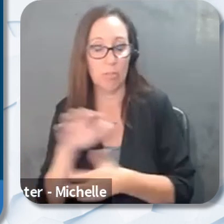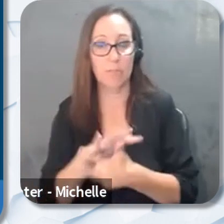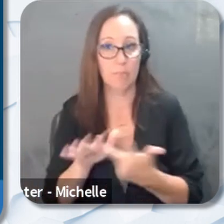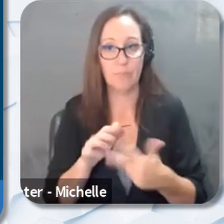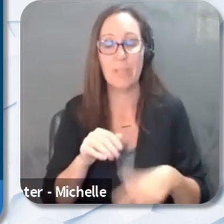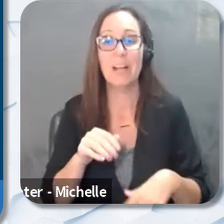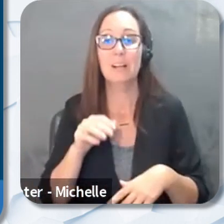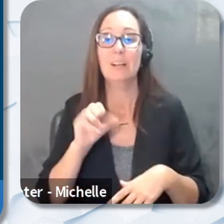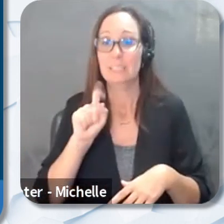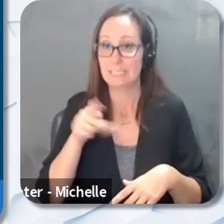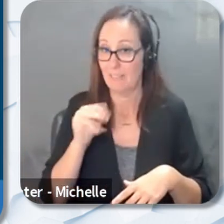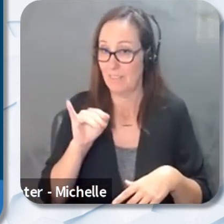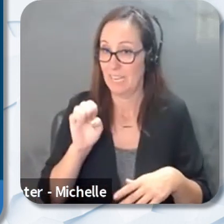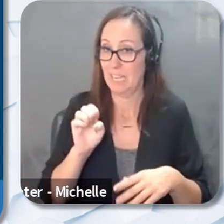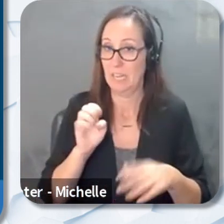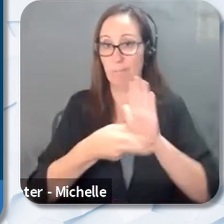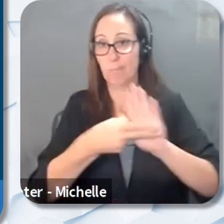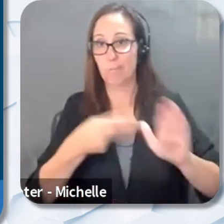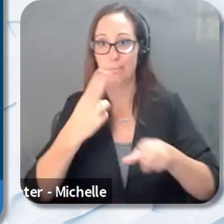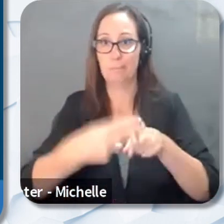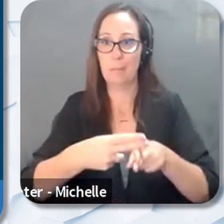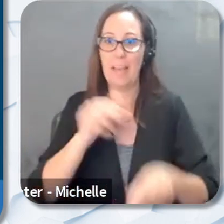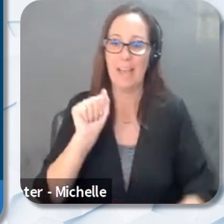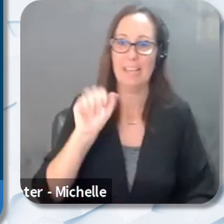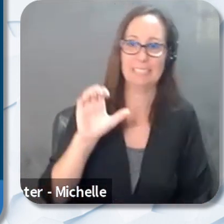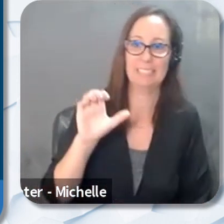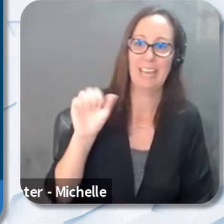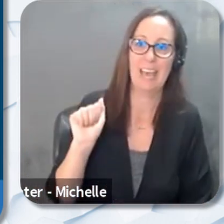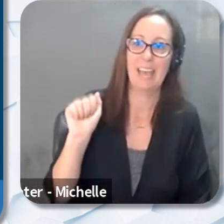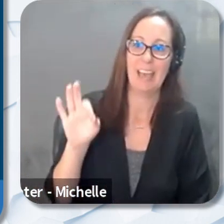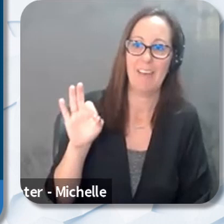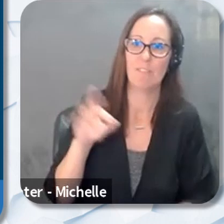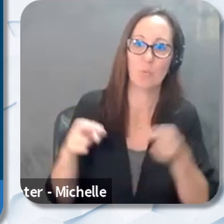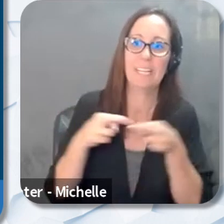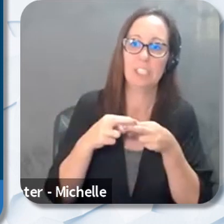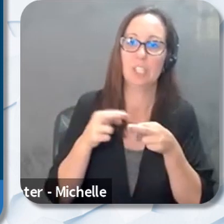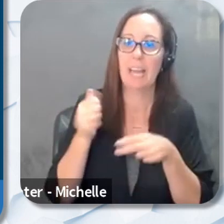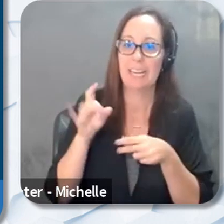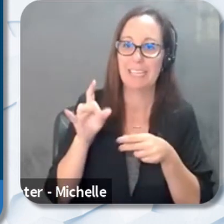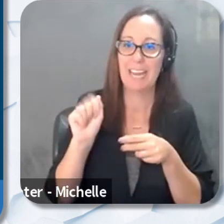stephanie has been named as one of the ACC as a region 18 administrators of the year,